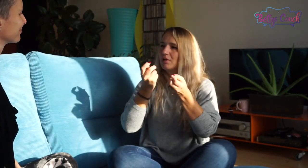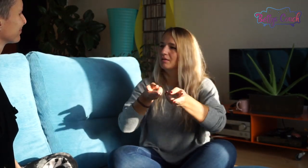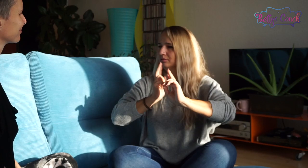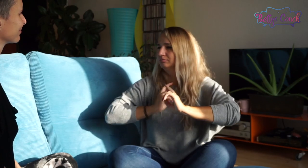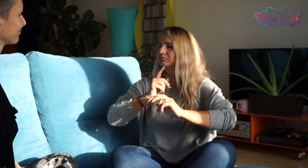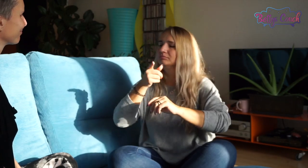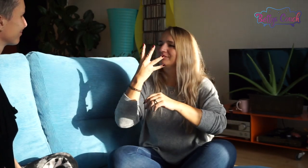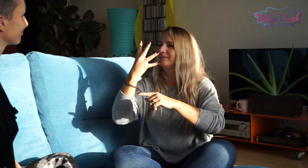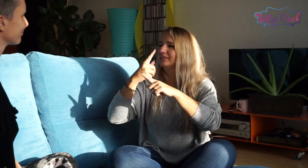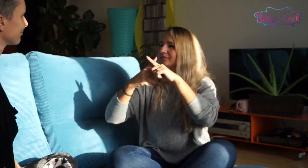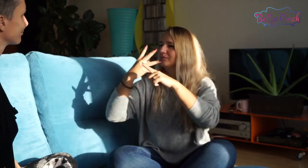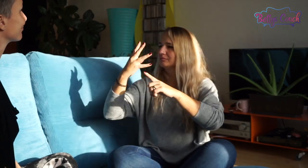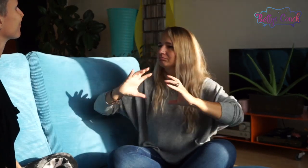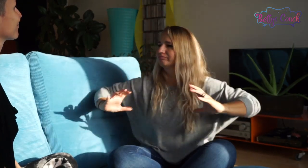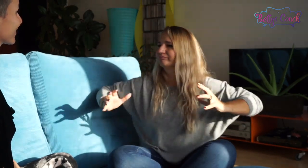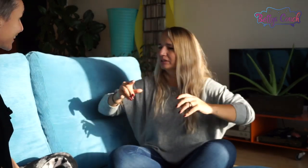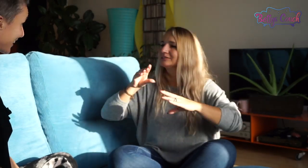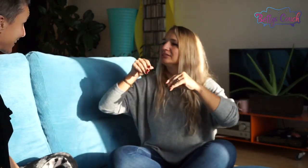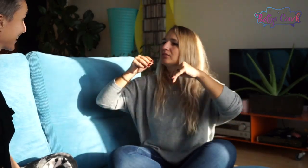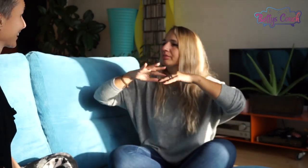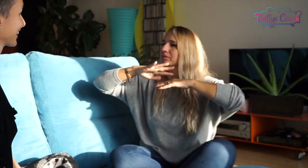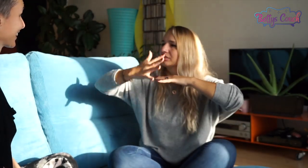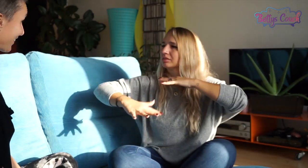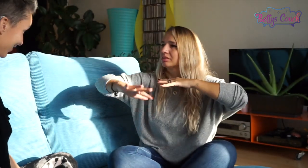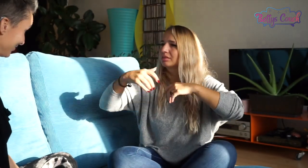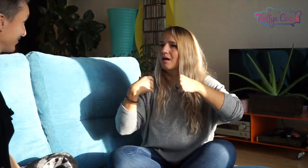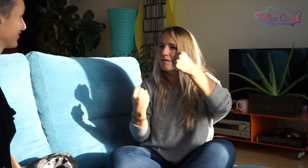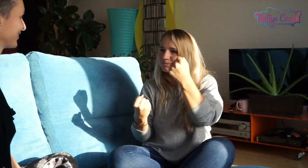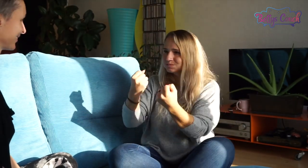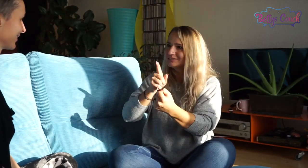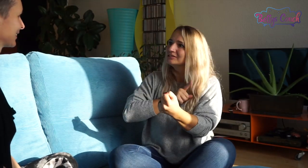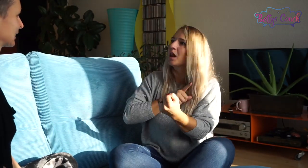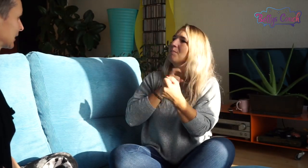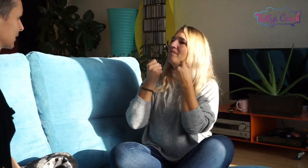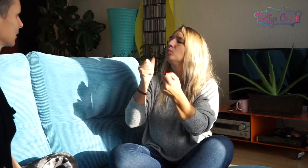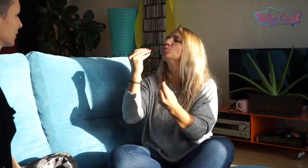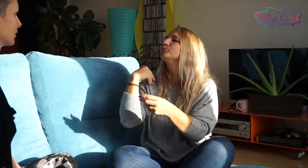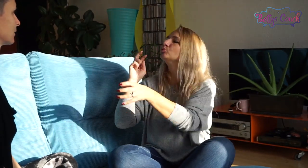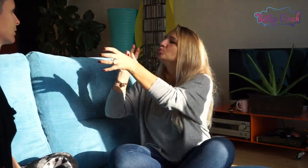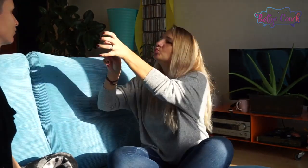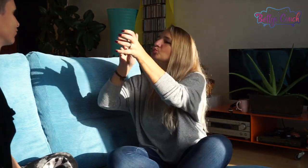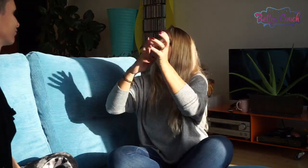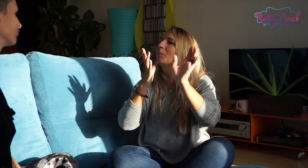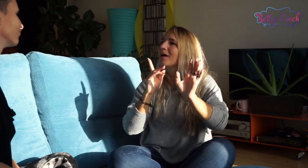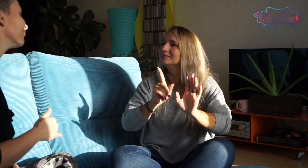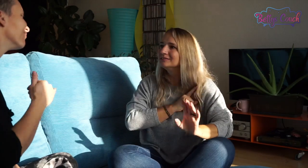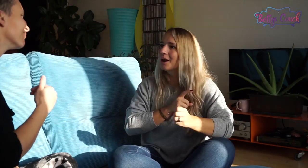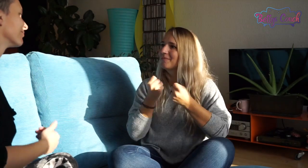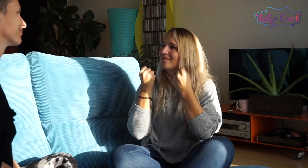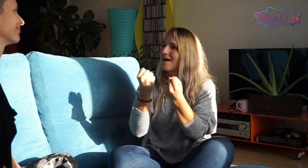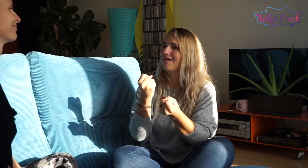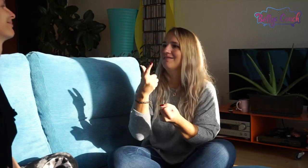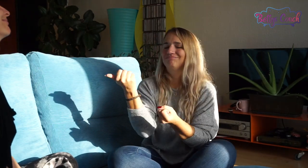There I rented a car with special wheels for the desert trip. Usually it is the case that you have a driver. But, I was allowed to drive there myself.